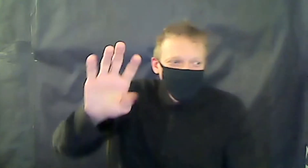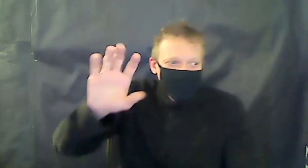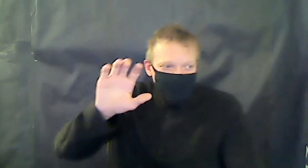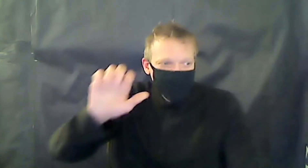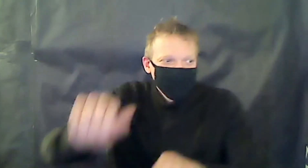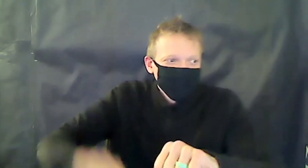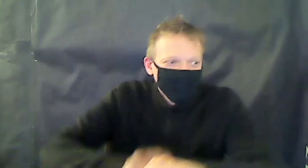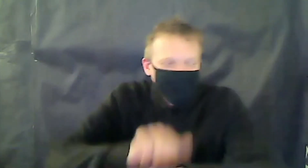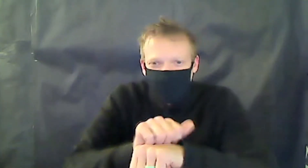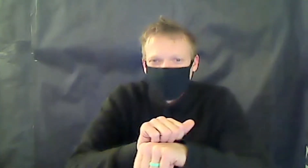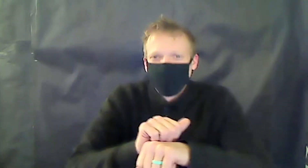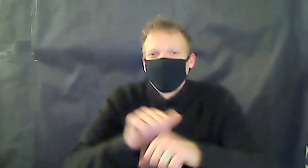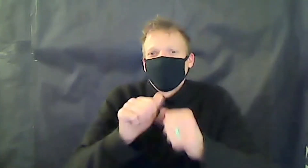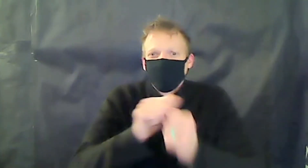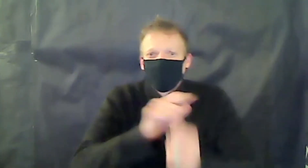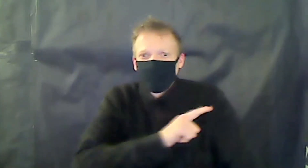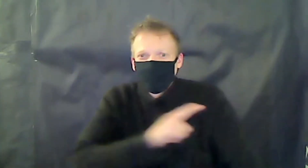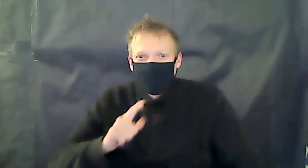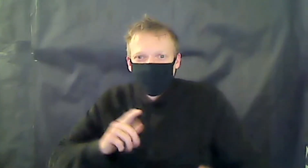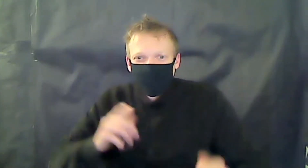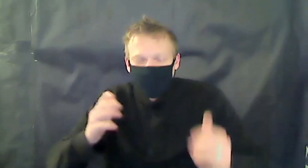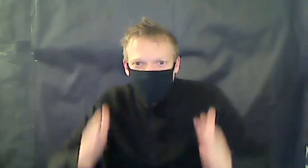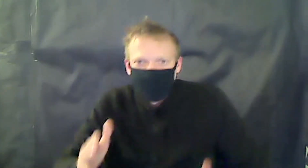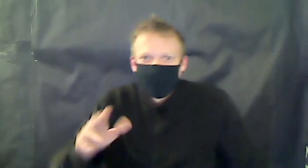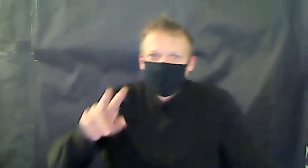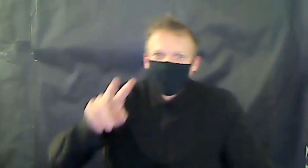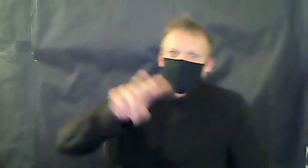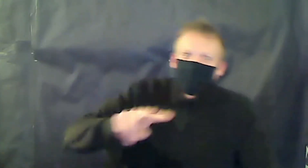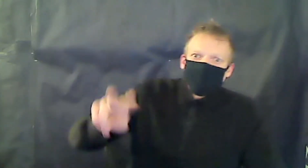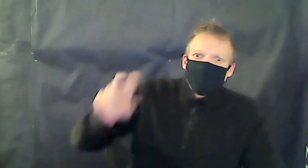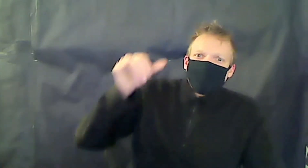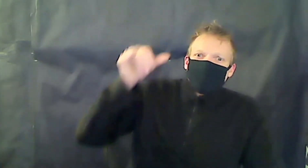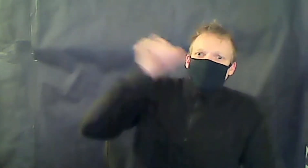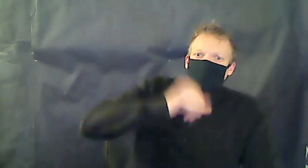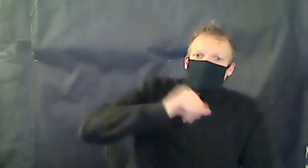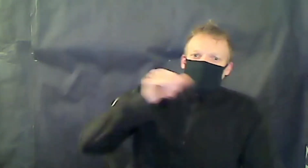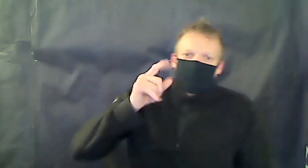working with over 400 appointments with legislatures,